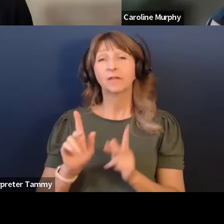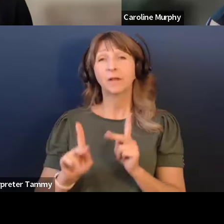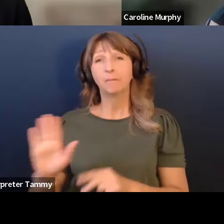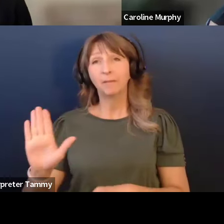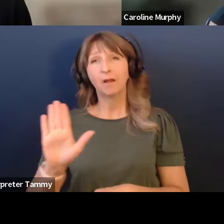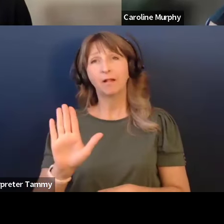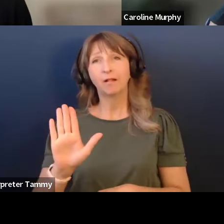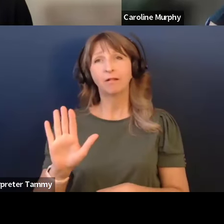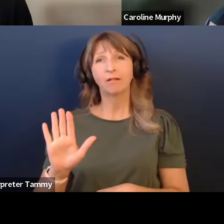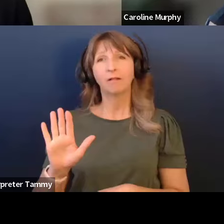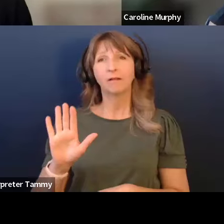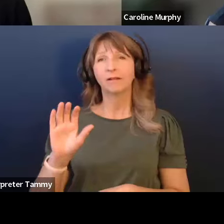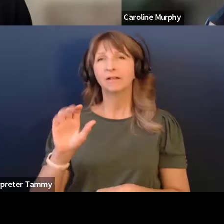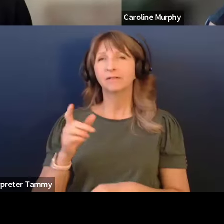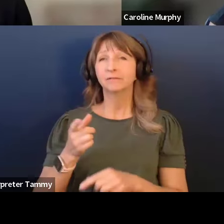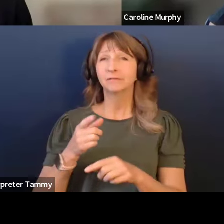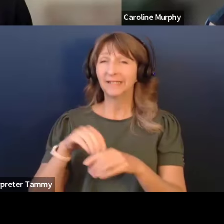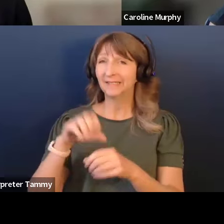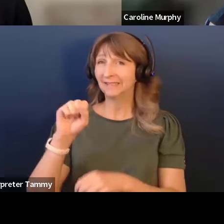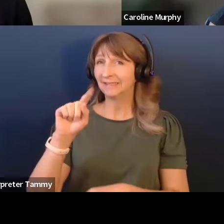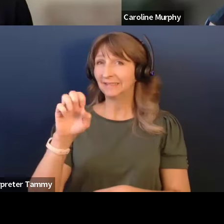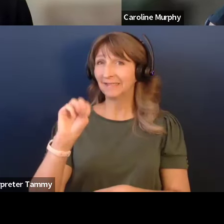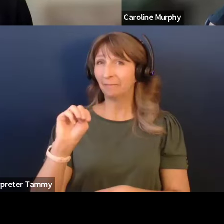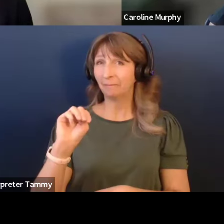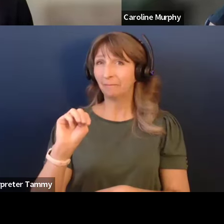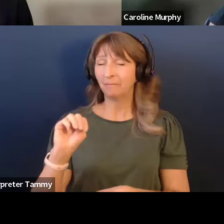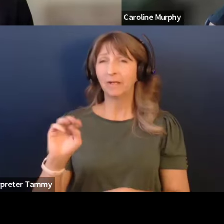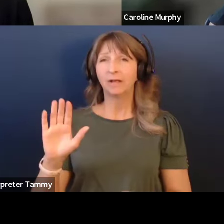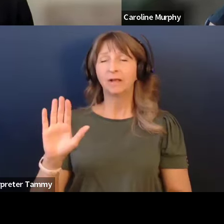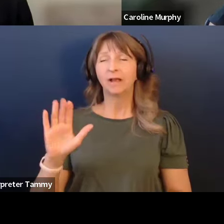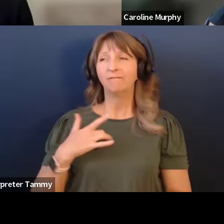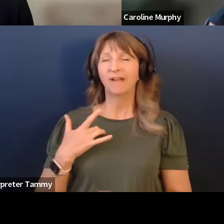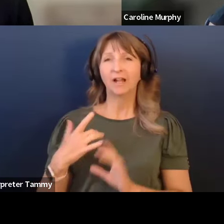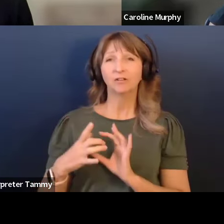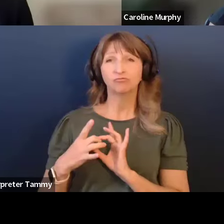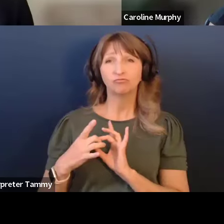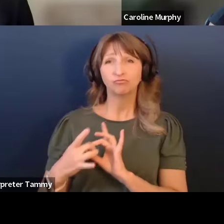mostly in STEM that I struggle to find relatable mentors in.